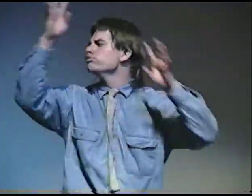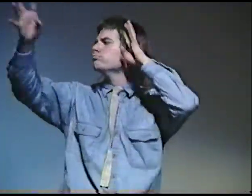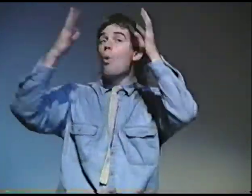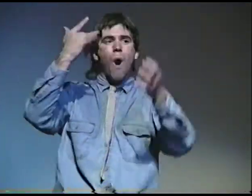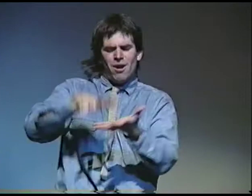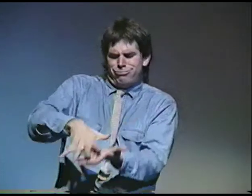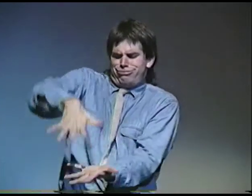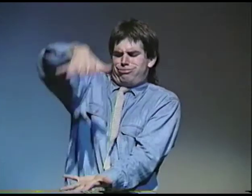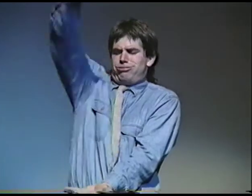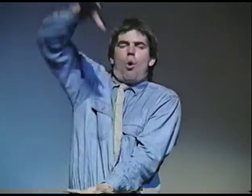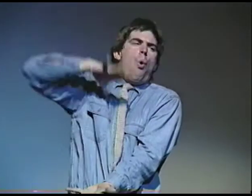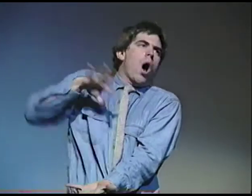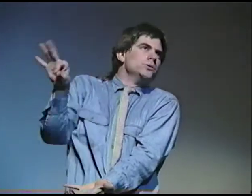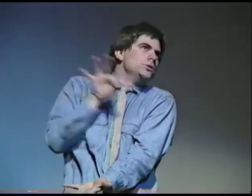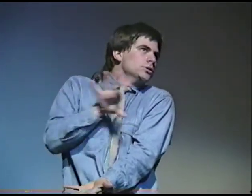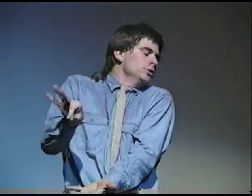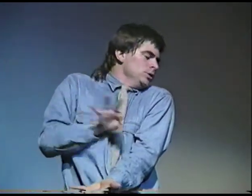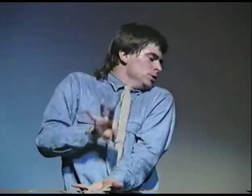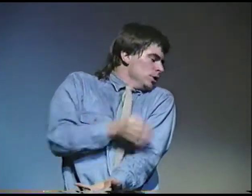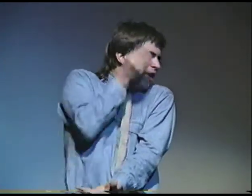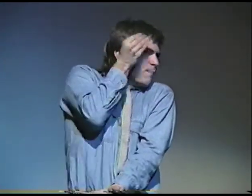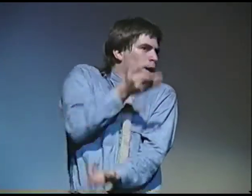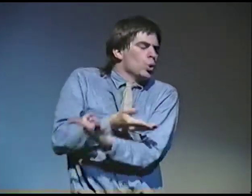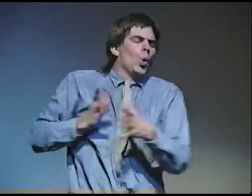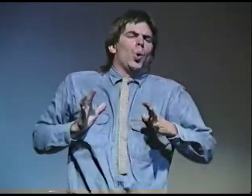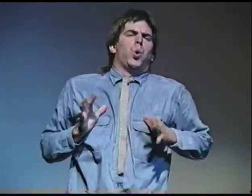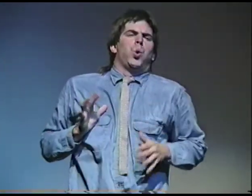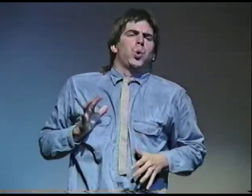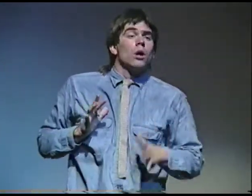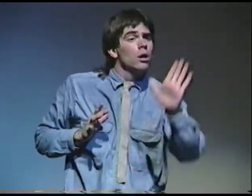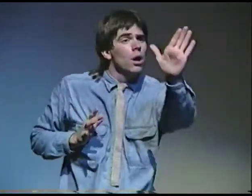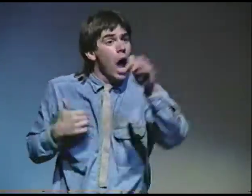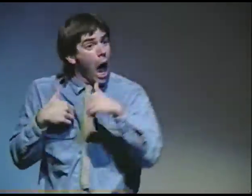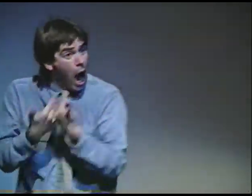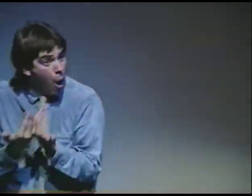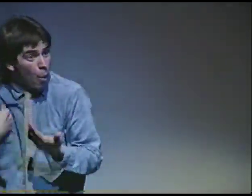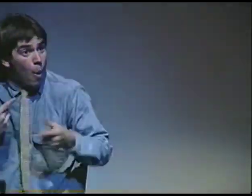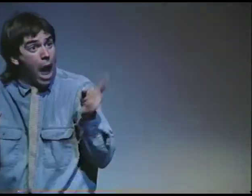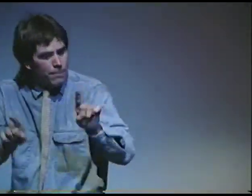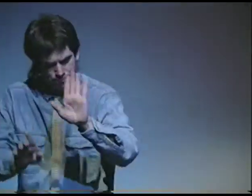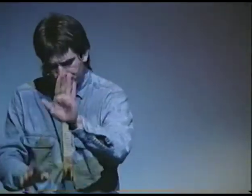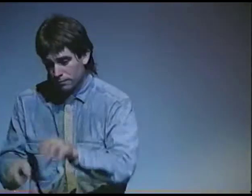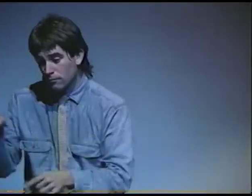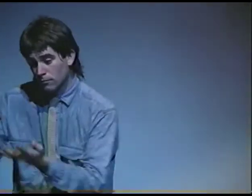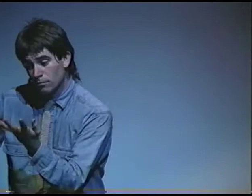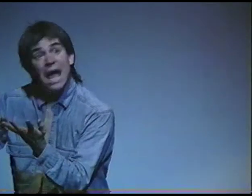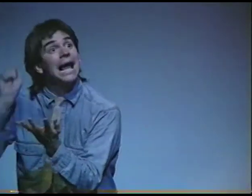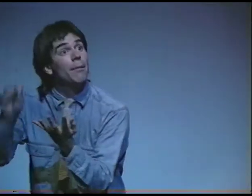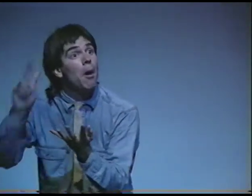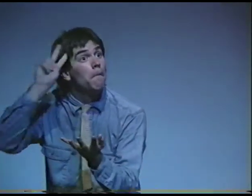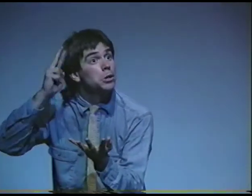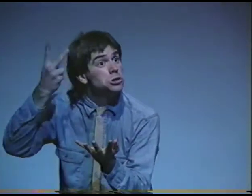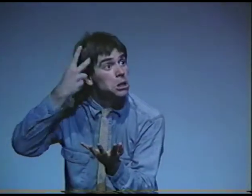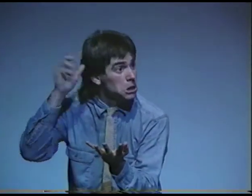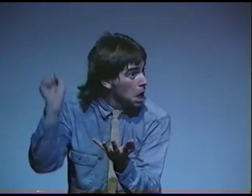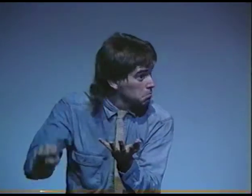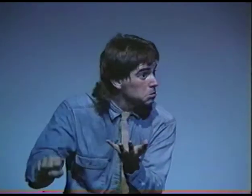You can't just think about it, you got to do it and then take all the different choices out of what you've done.